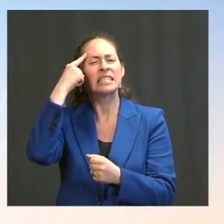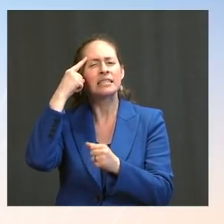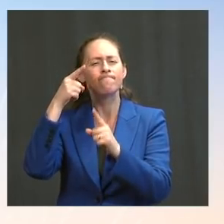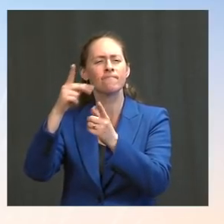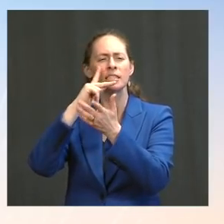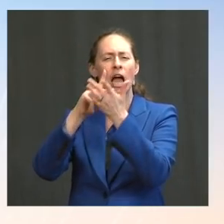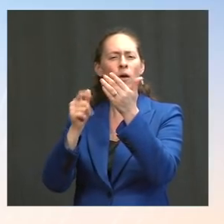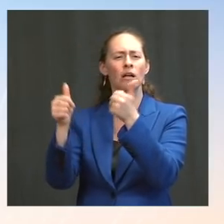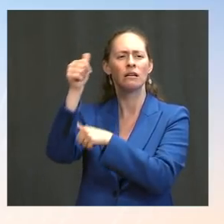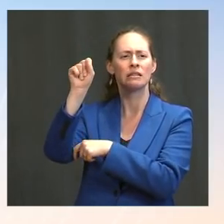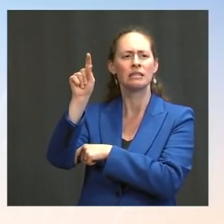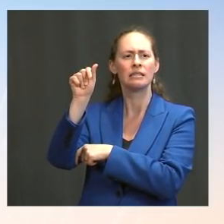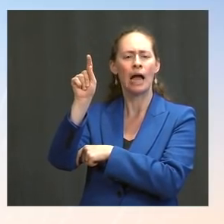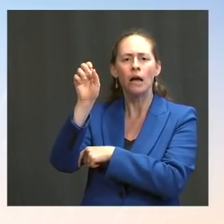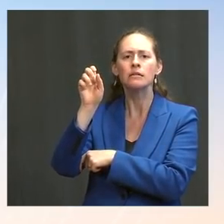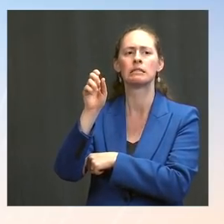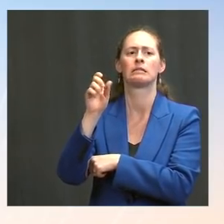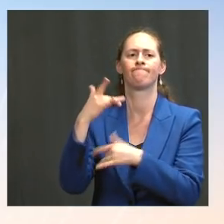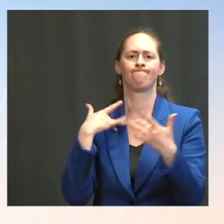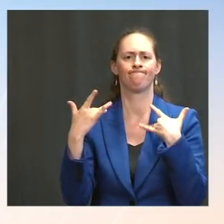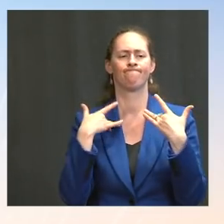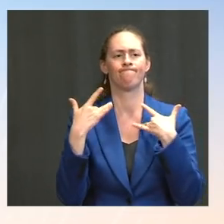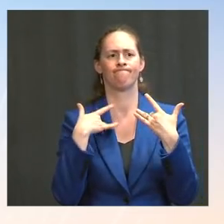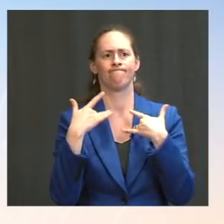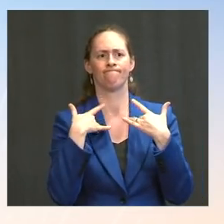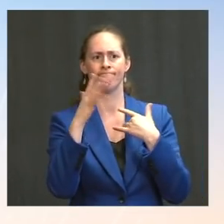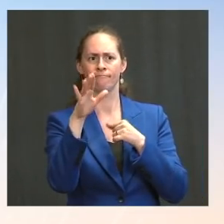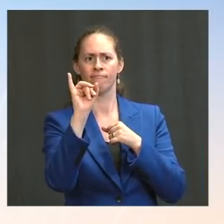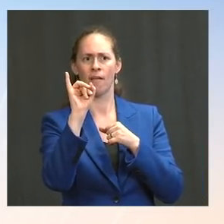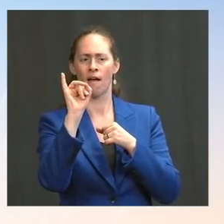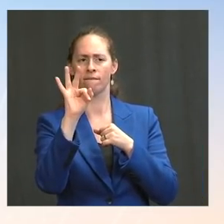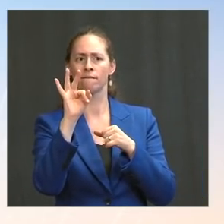if we lose inspection continuity. So, now we're a week out.